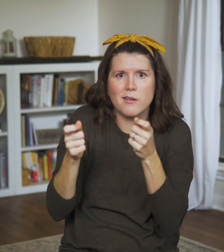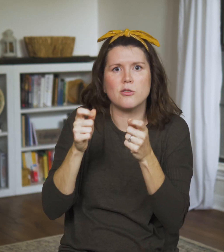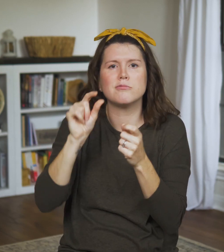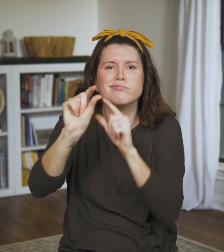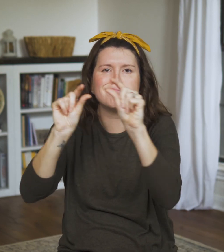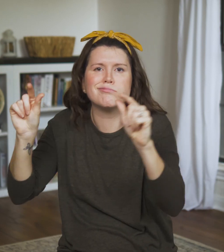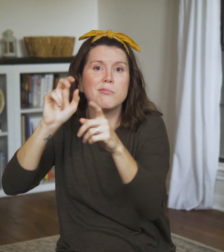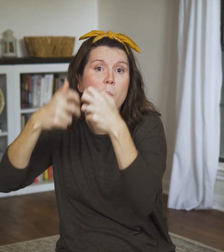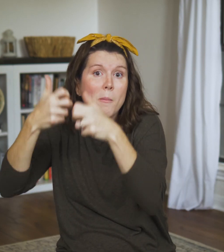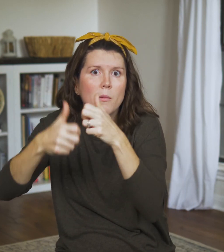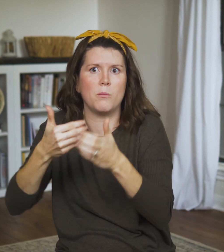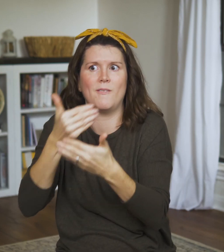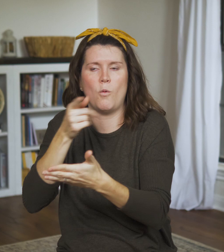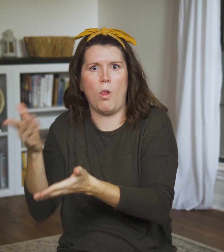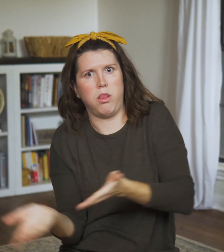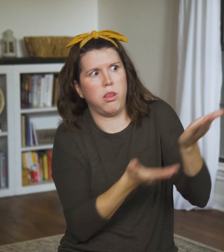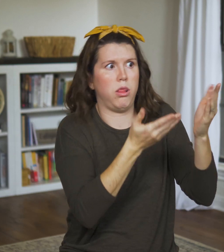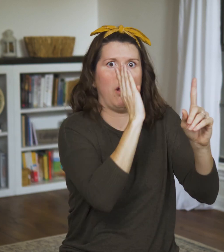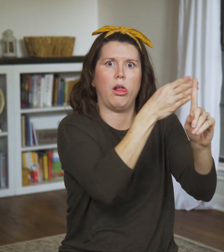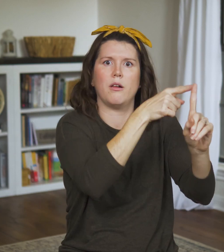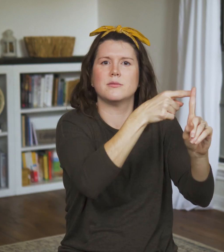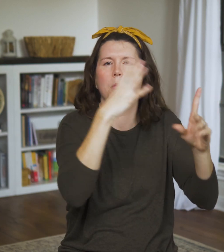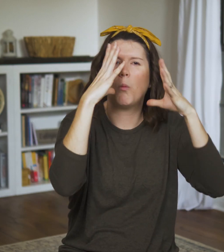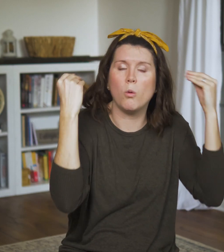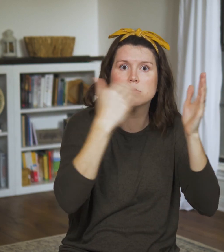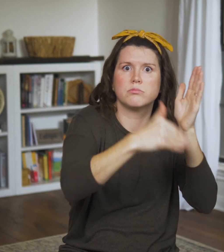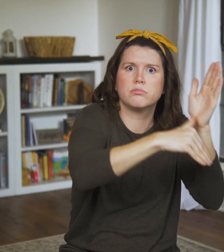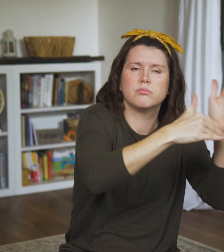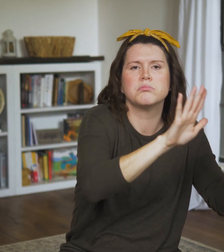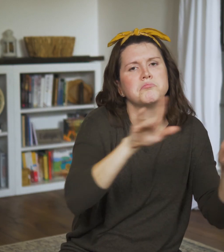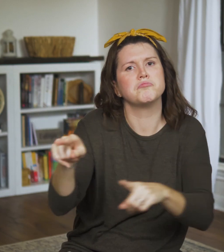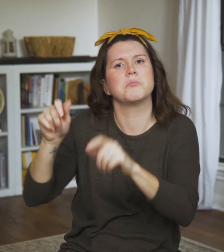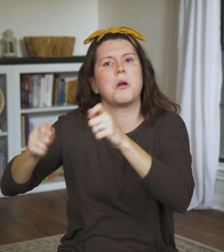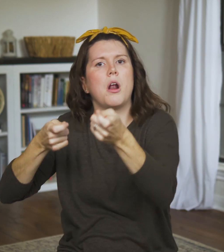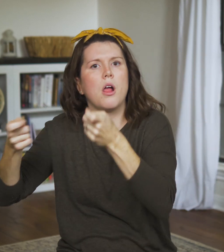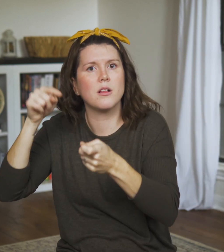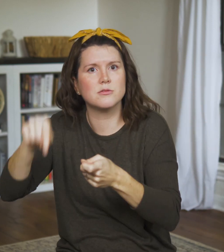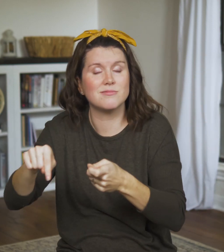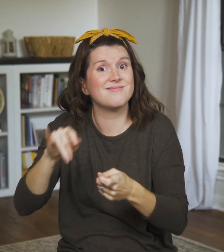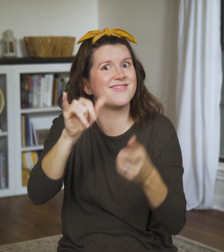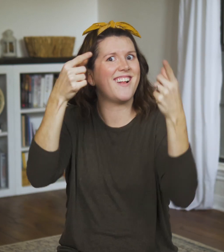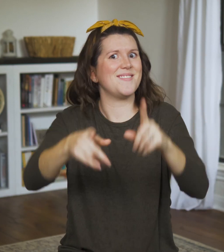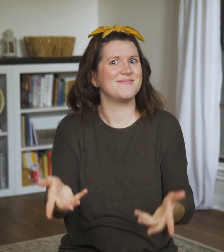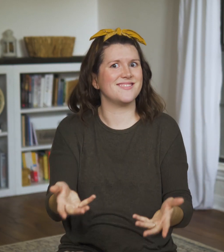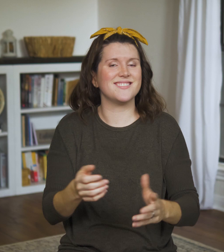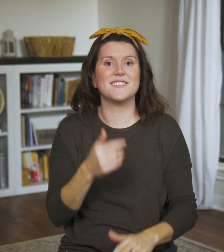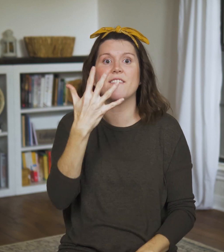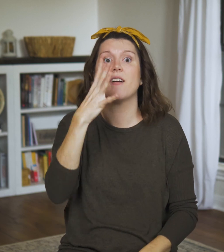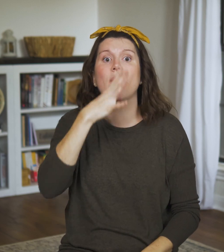Zelophehad had no sons to give his inheritance